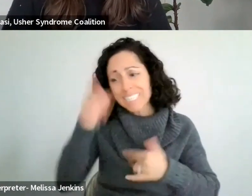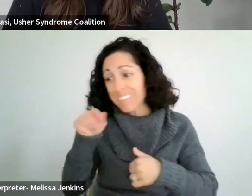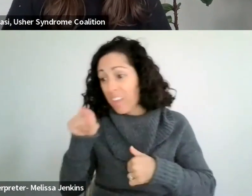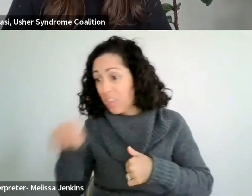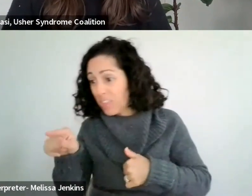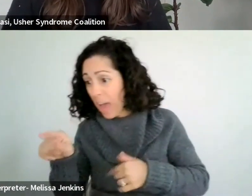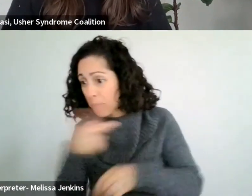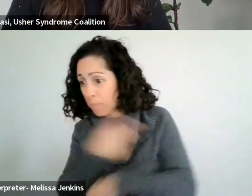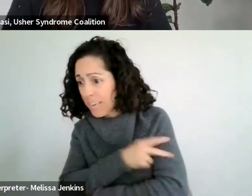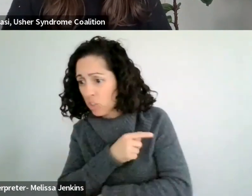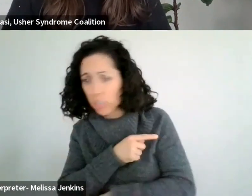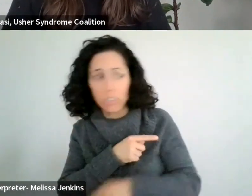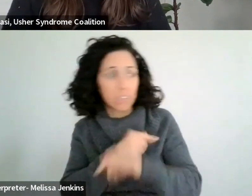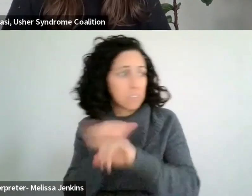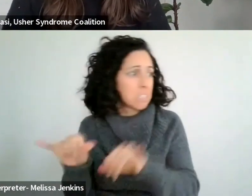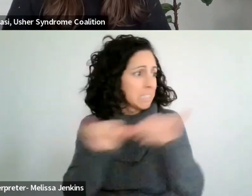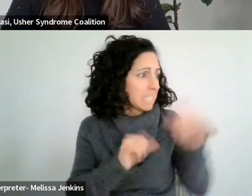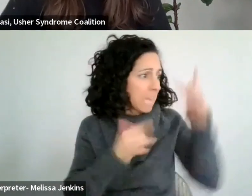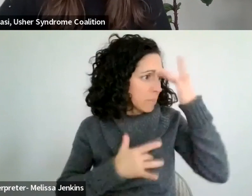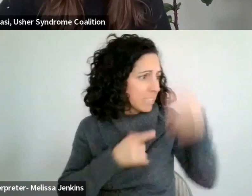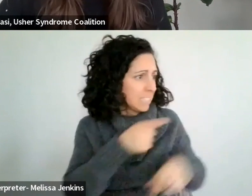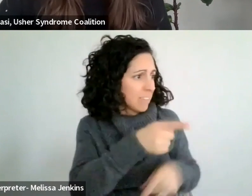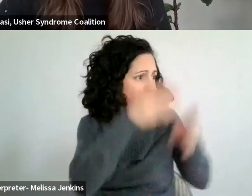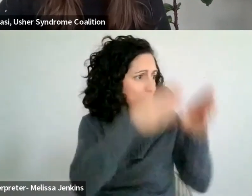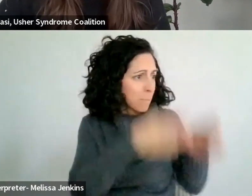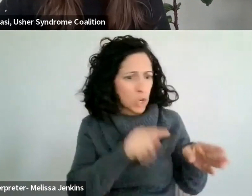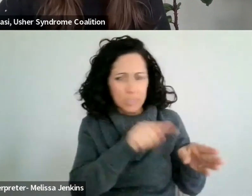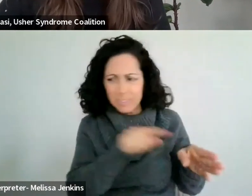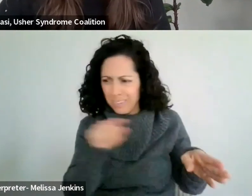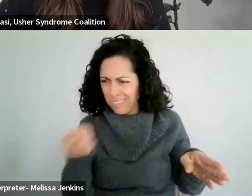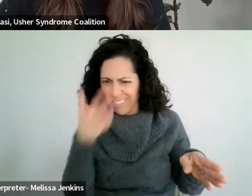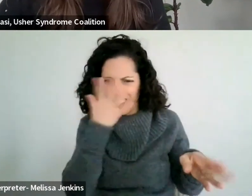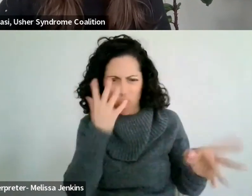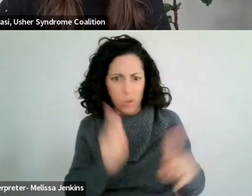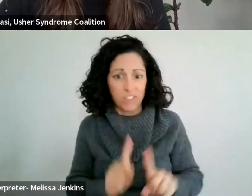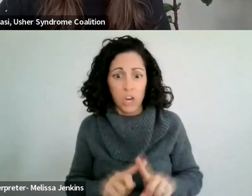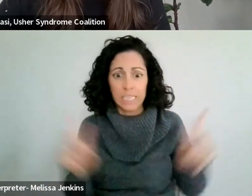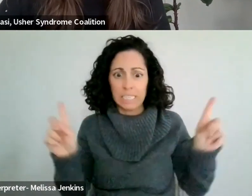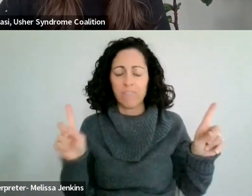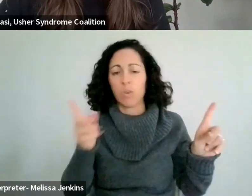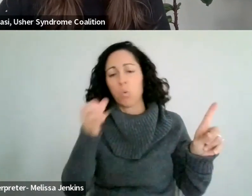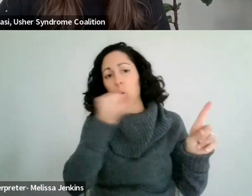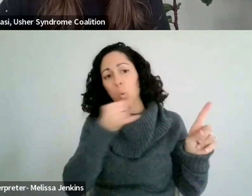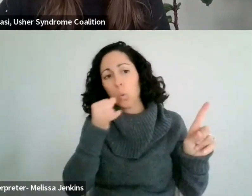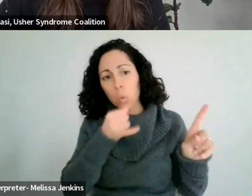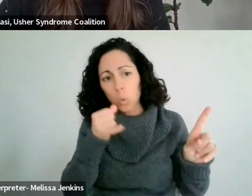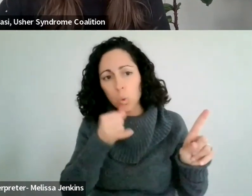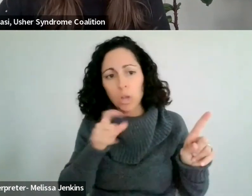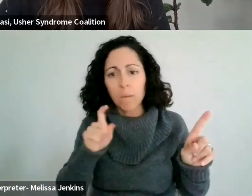it's an, it's a point that's not negotiable with the regulators.